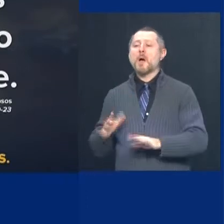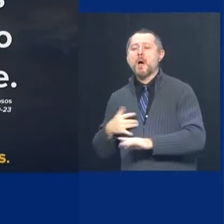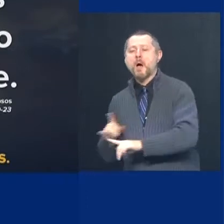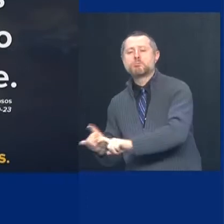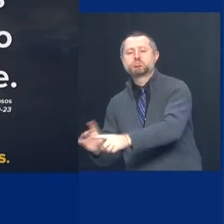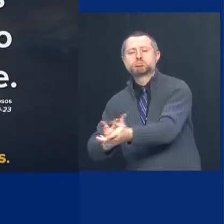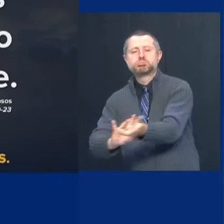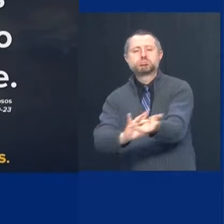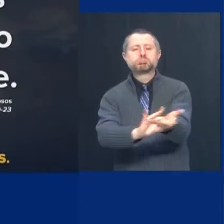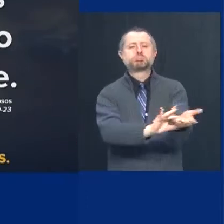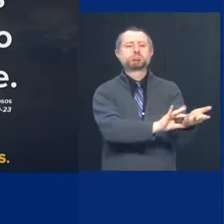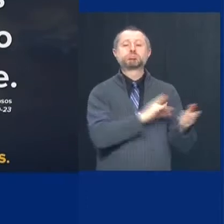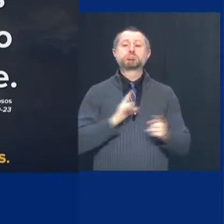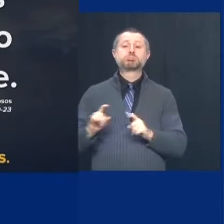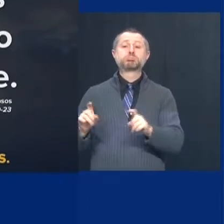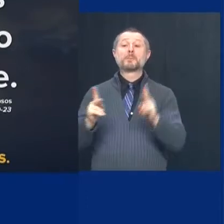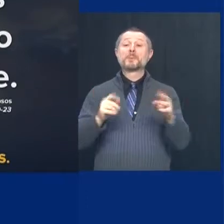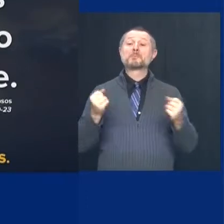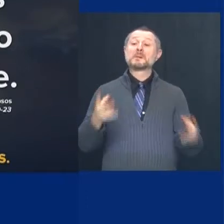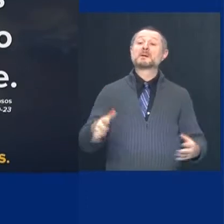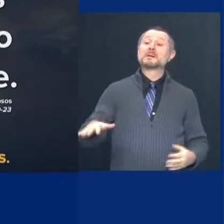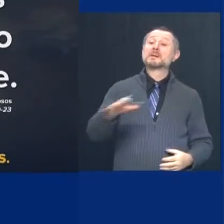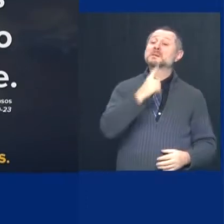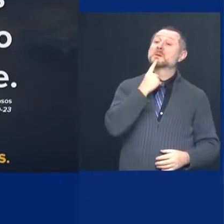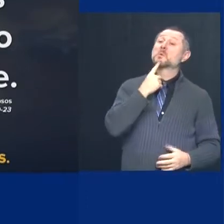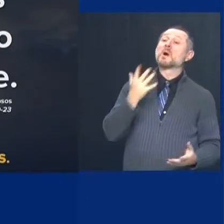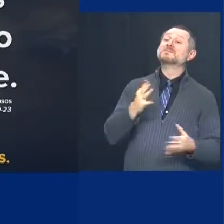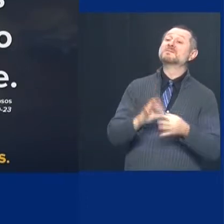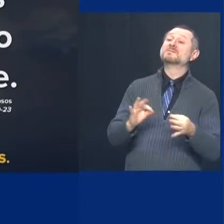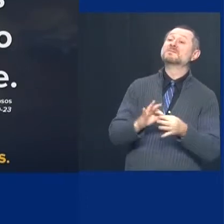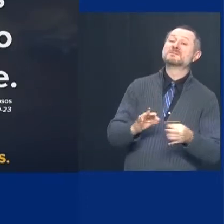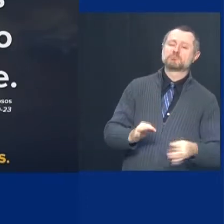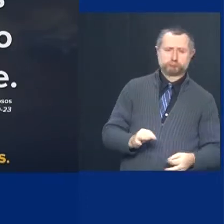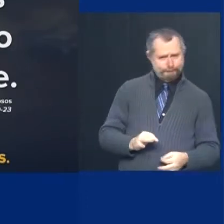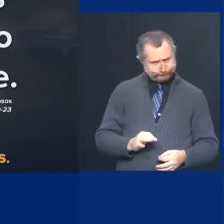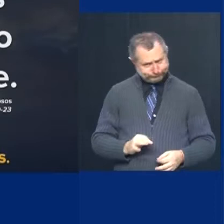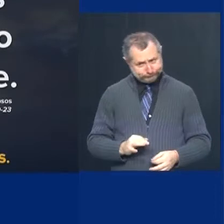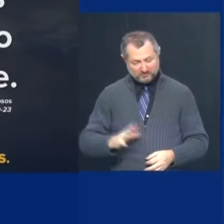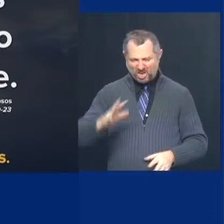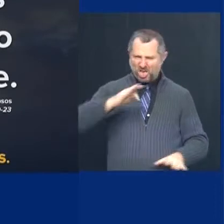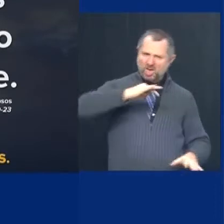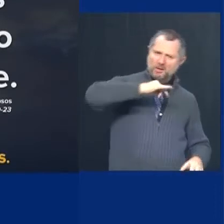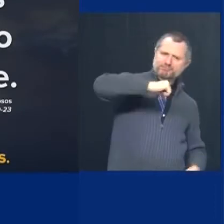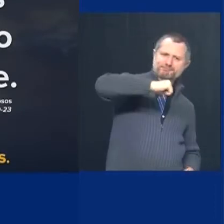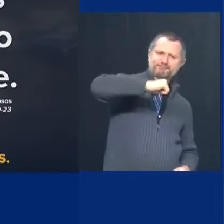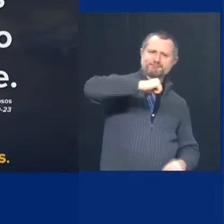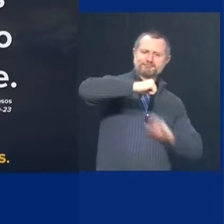US HERE. I'M ALSO FRUSTRATED THAT WE SEE